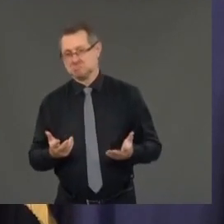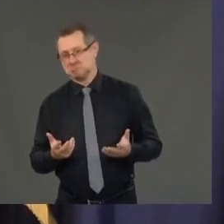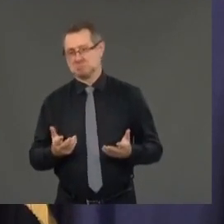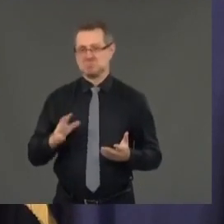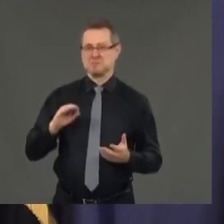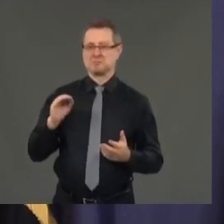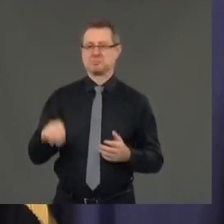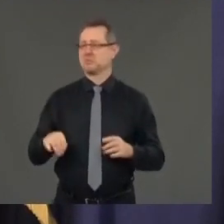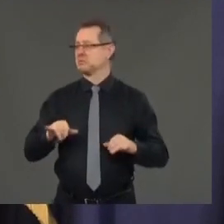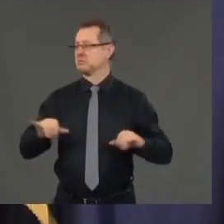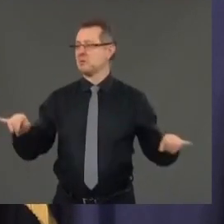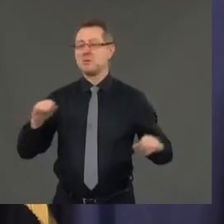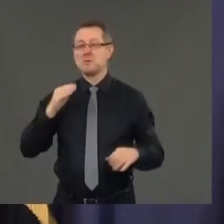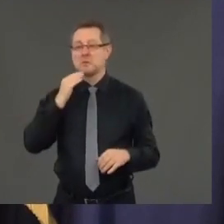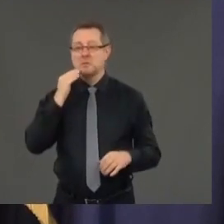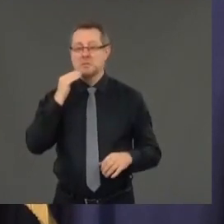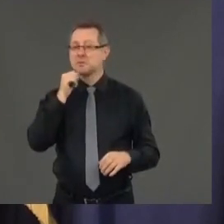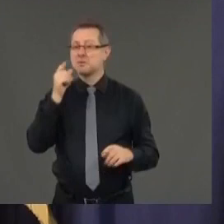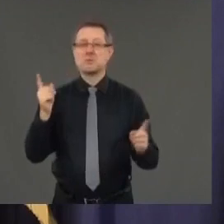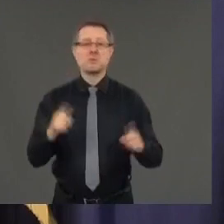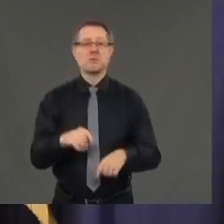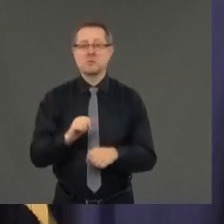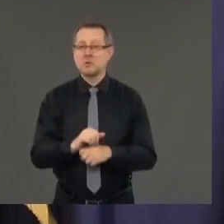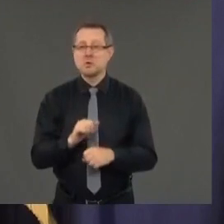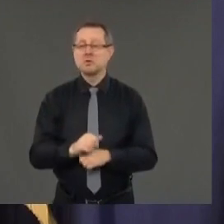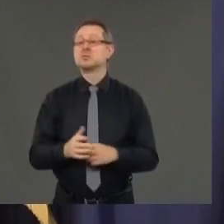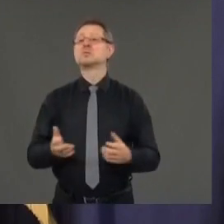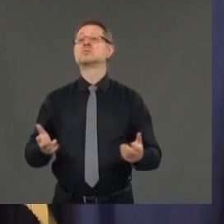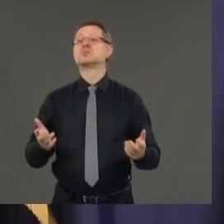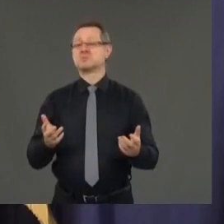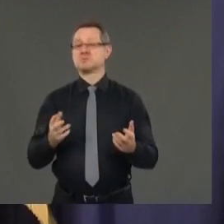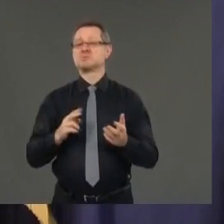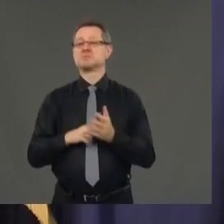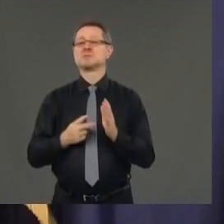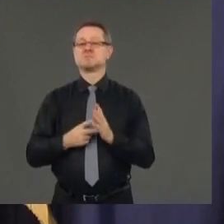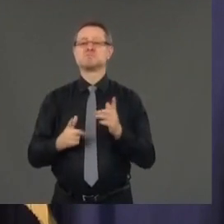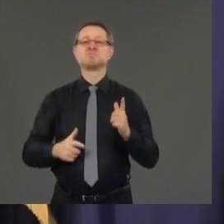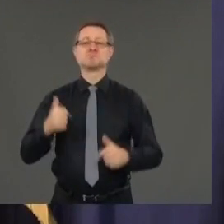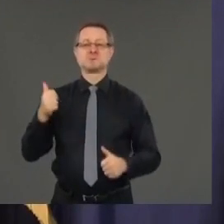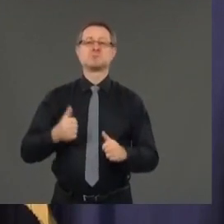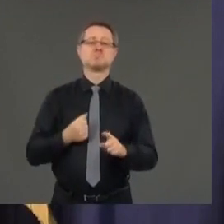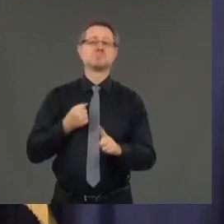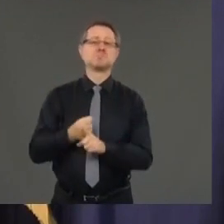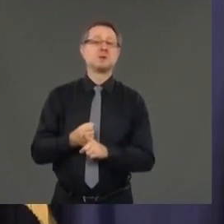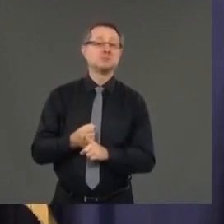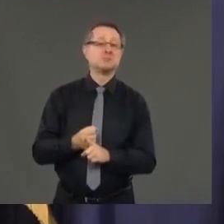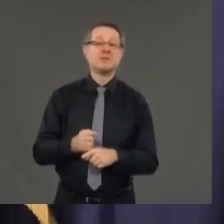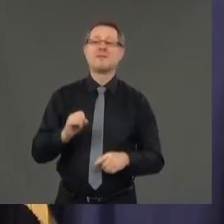BE THE BUSINESS TRANSFORMATION